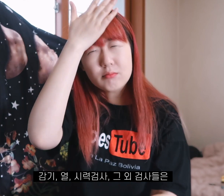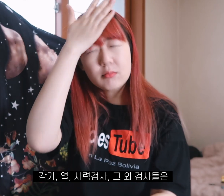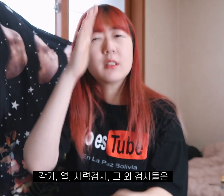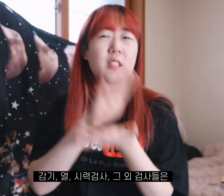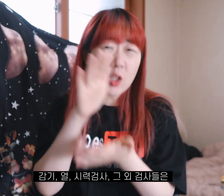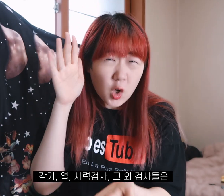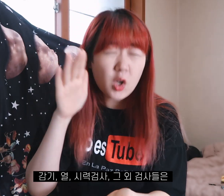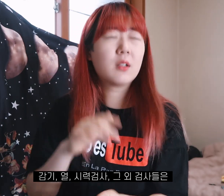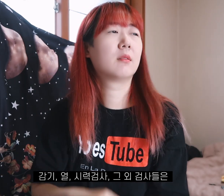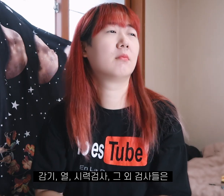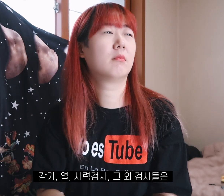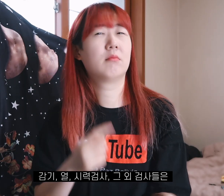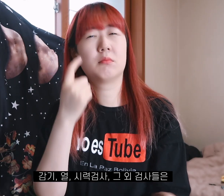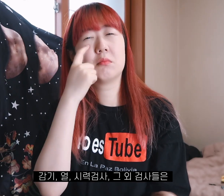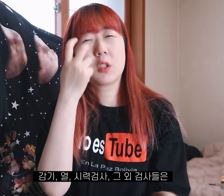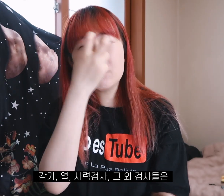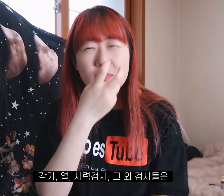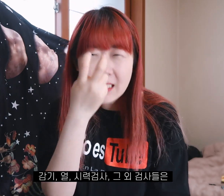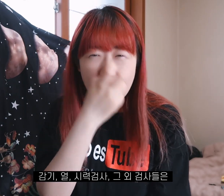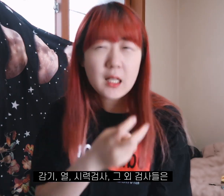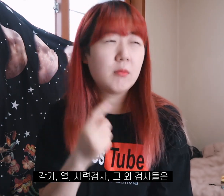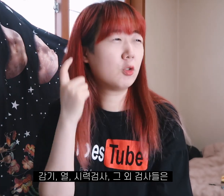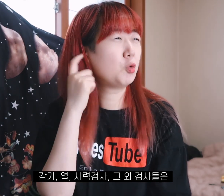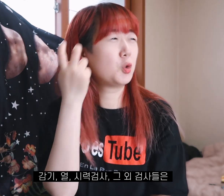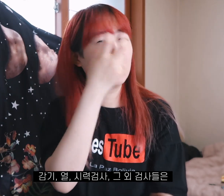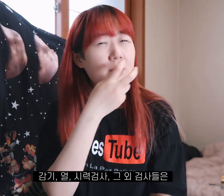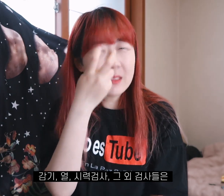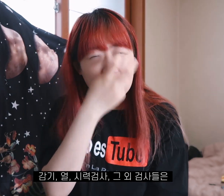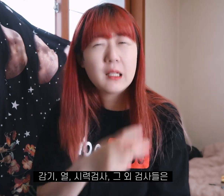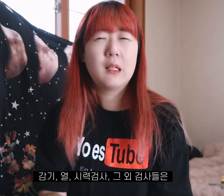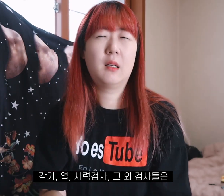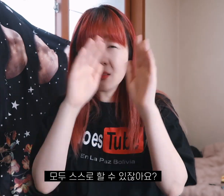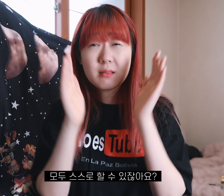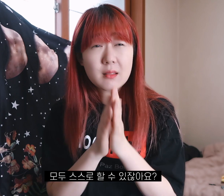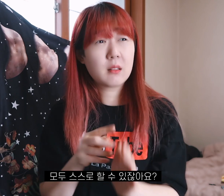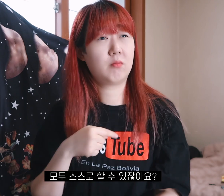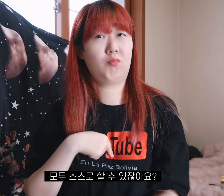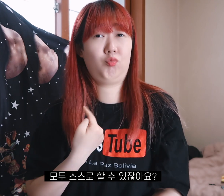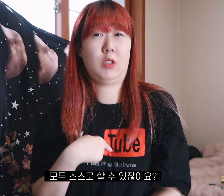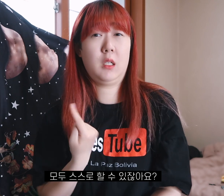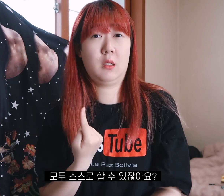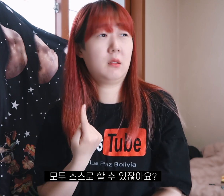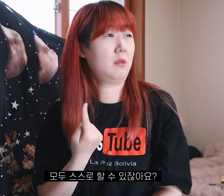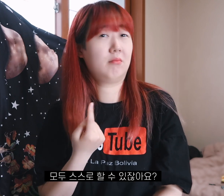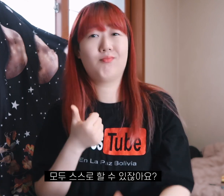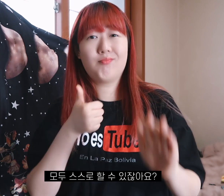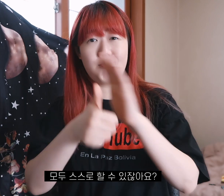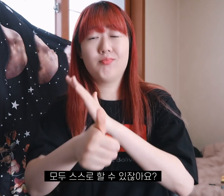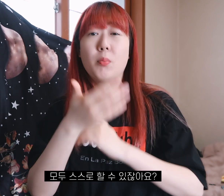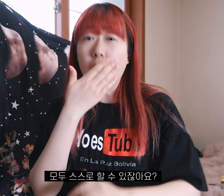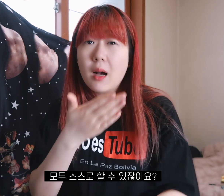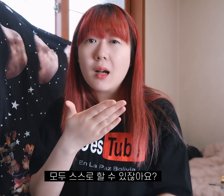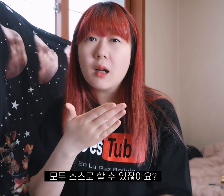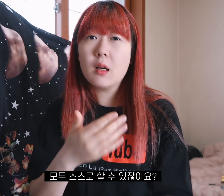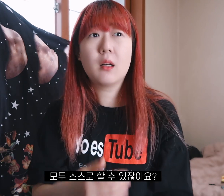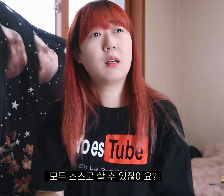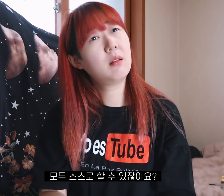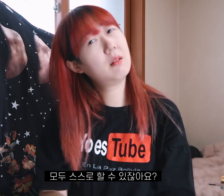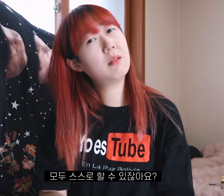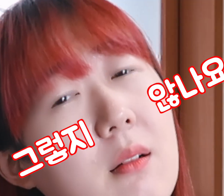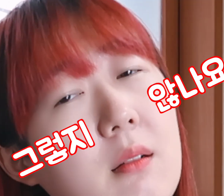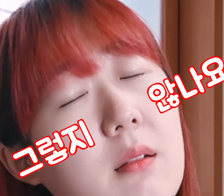but you can do all the cold, fever, vision tests and other tests yourself, right?